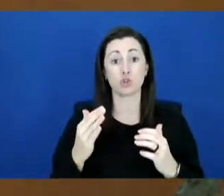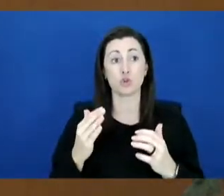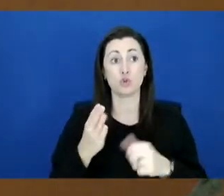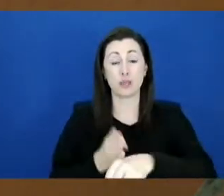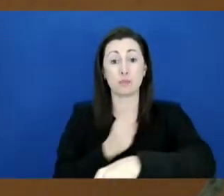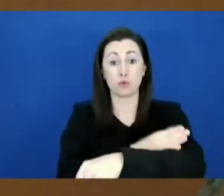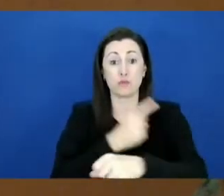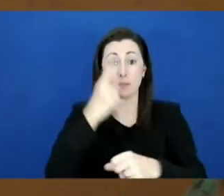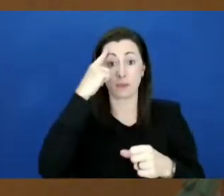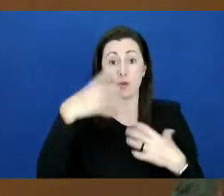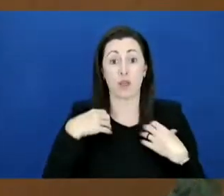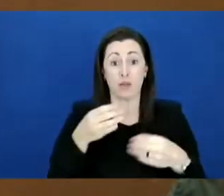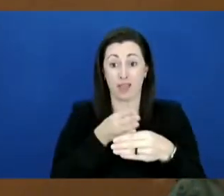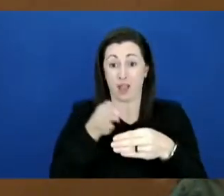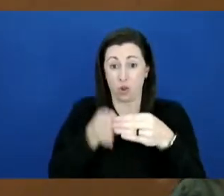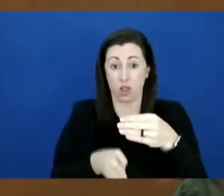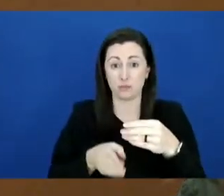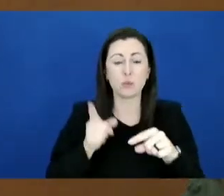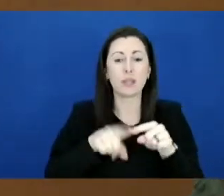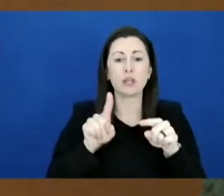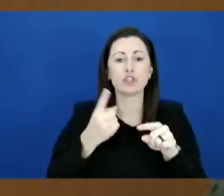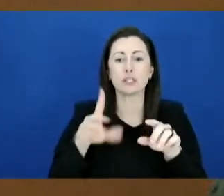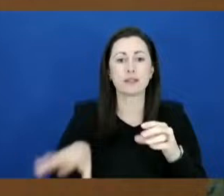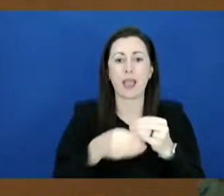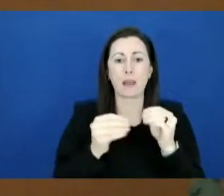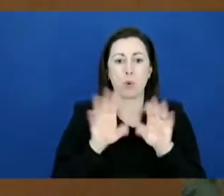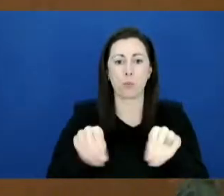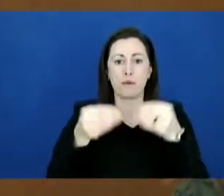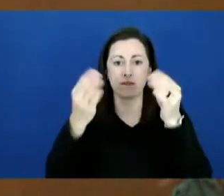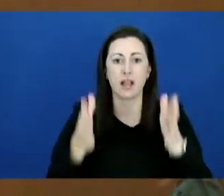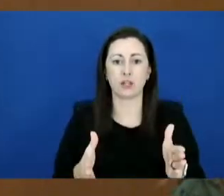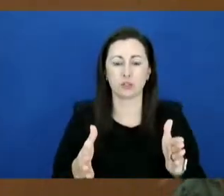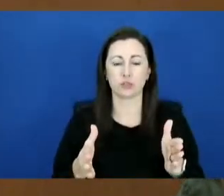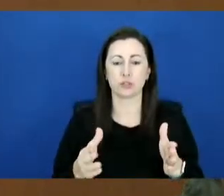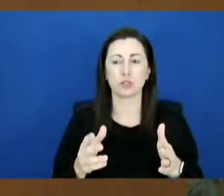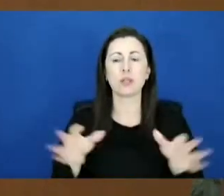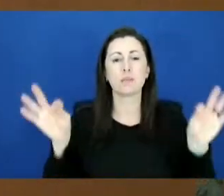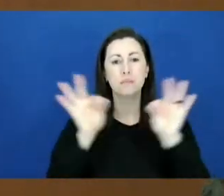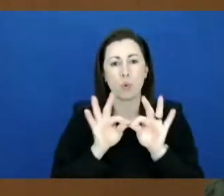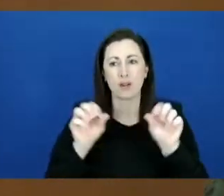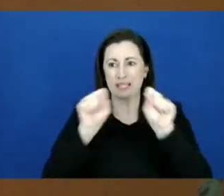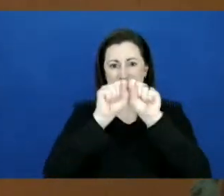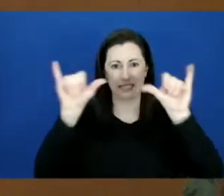FAMILIES. IF WE TRULY WANT TO IMPROVE